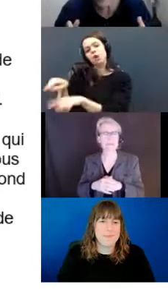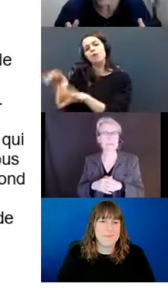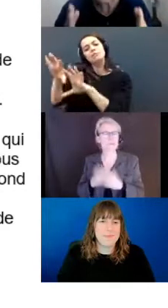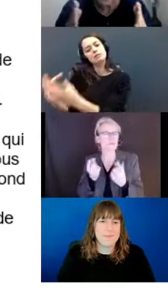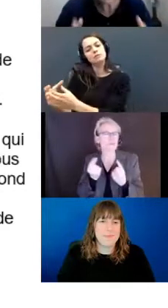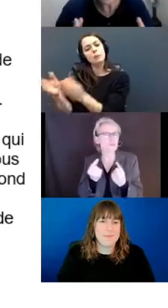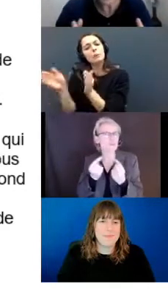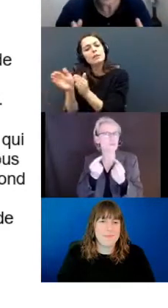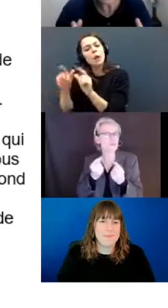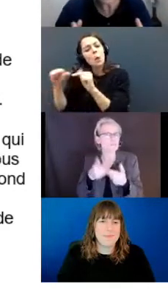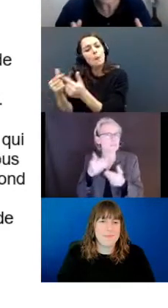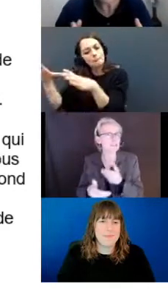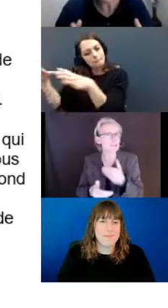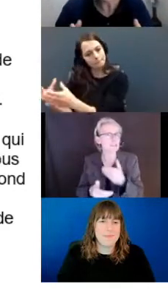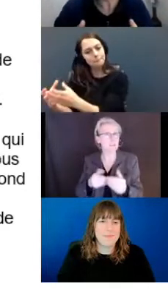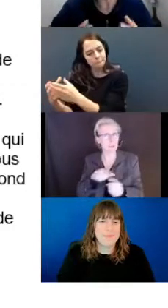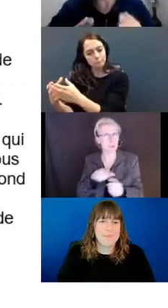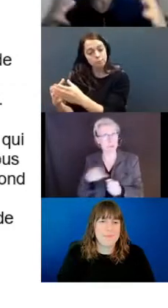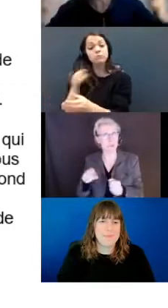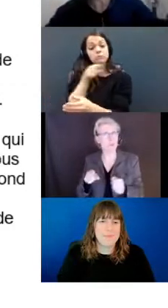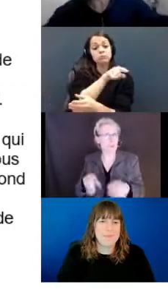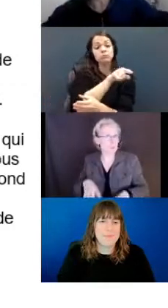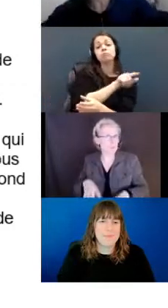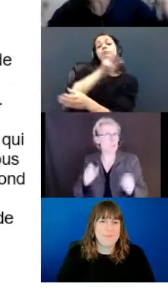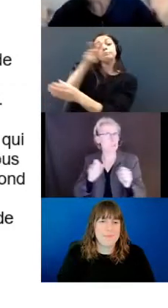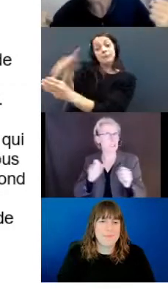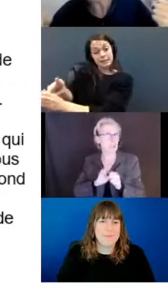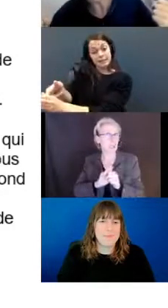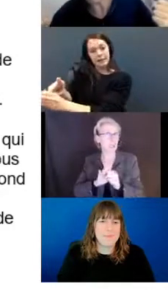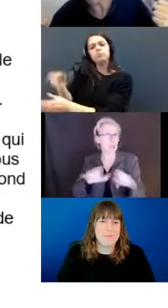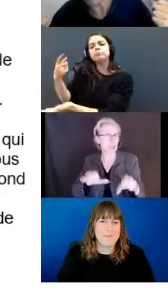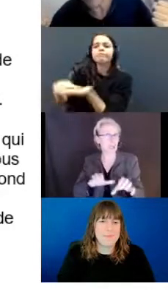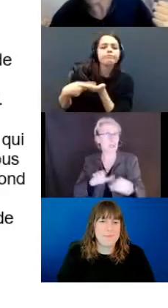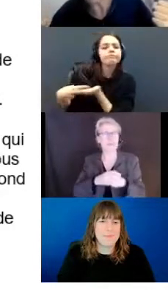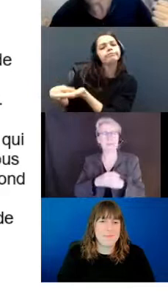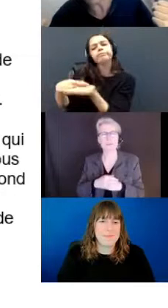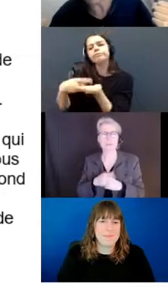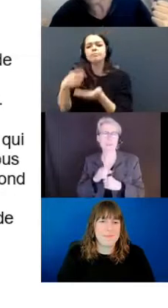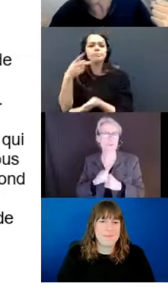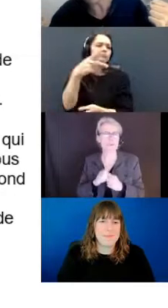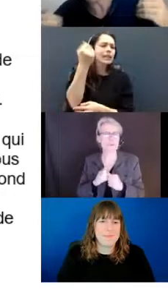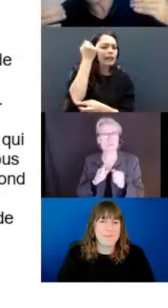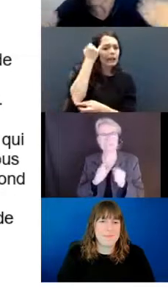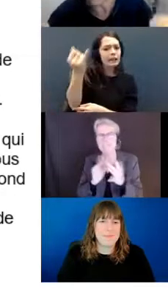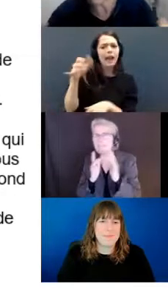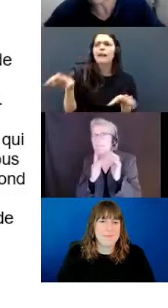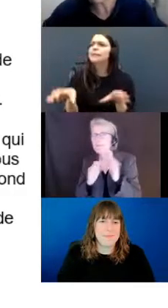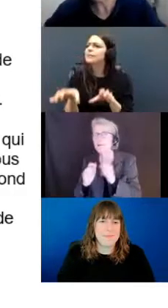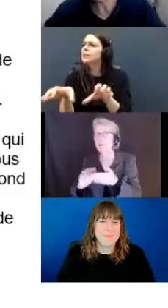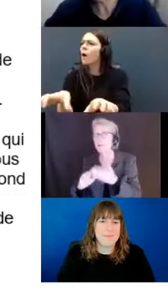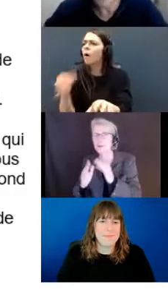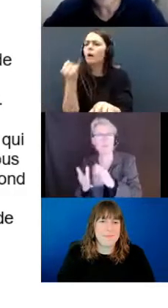that you can take and ways you can bring your network and community to support a canada